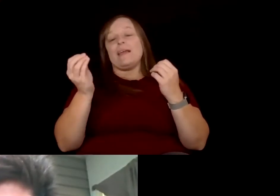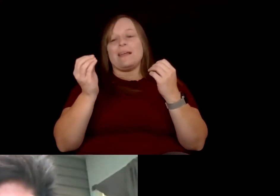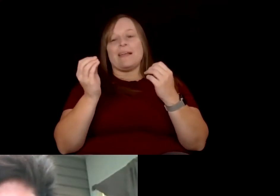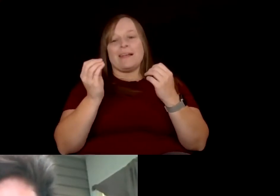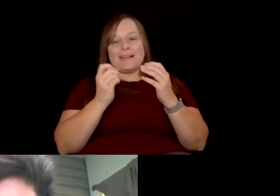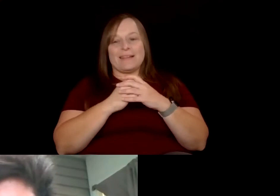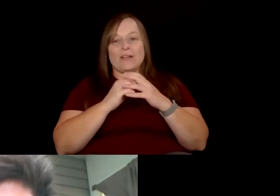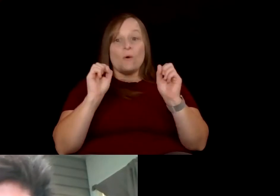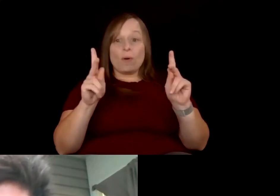All right, great.